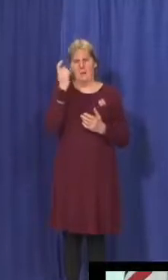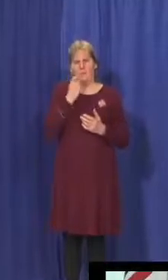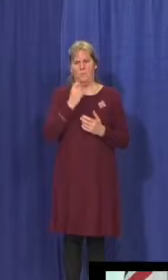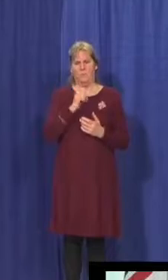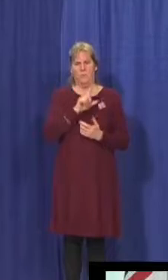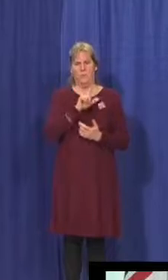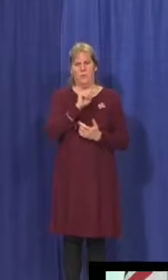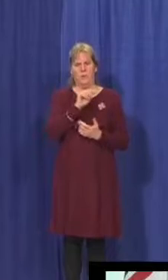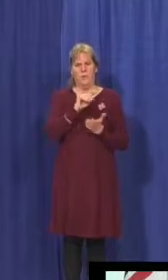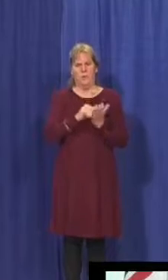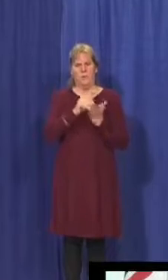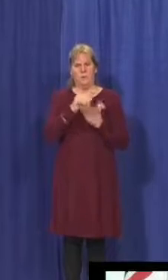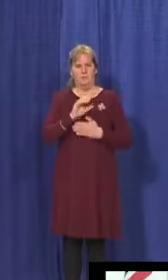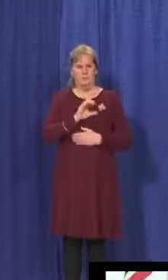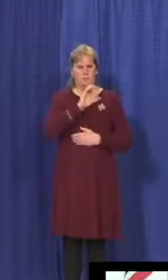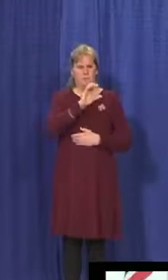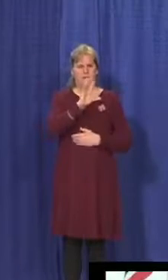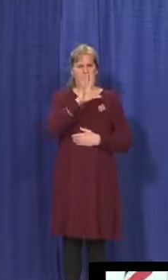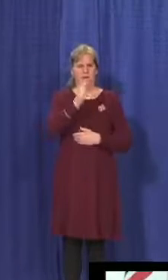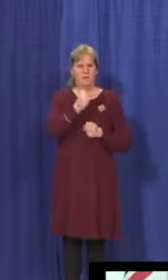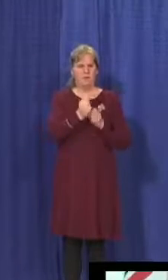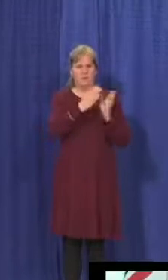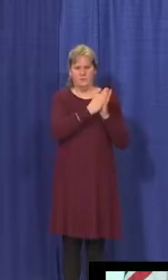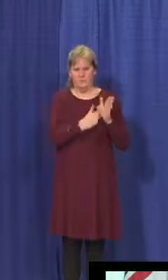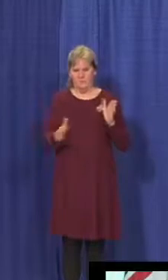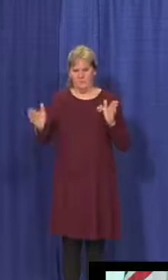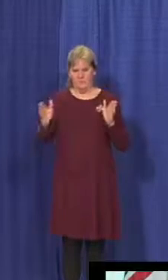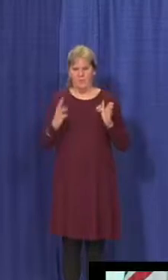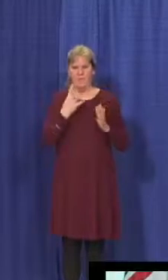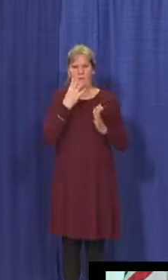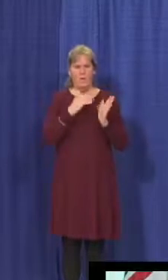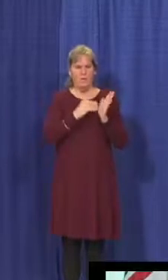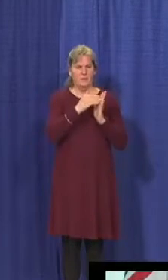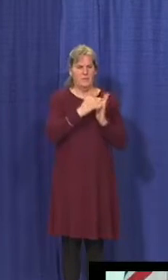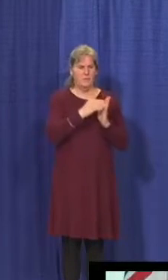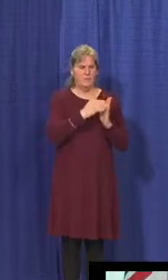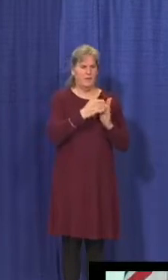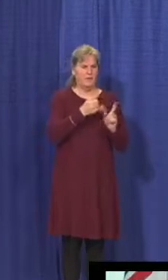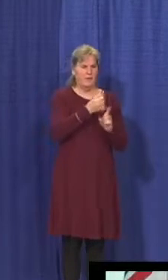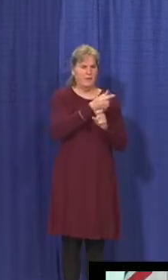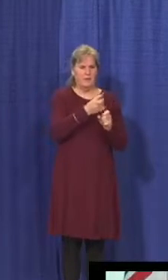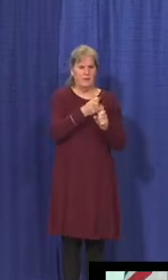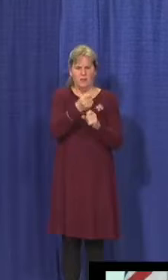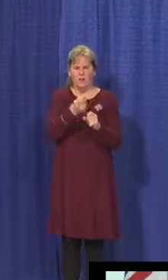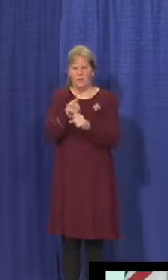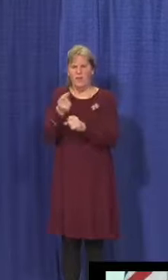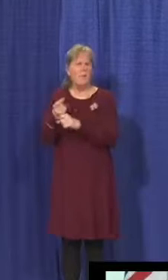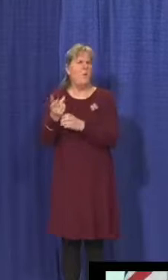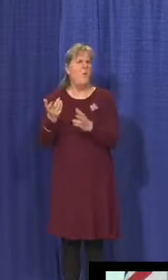wondering, $20 million over five years. That is $4 million a year.